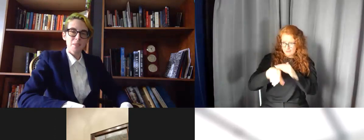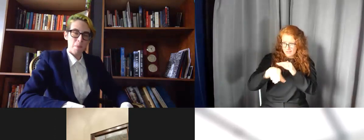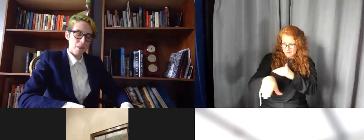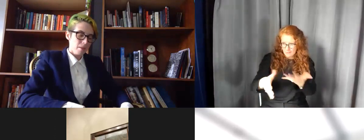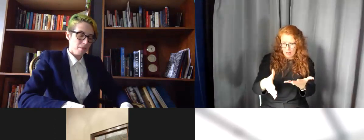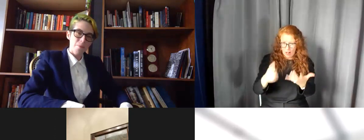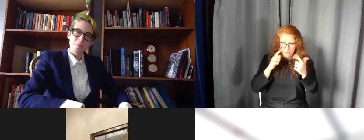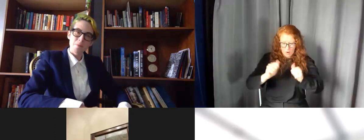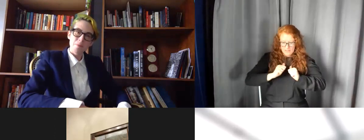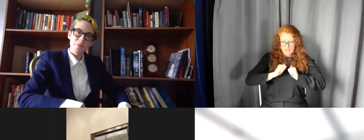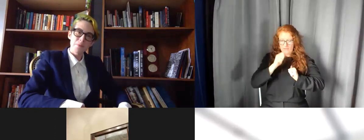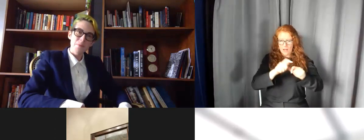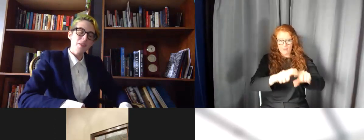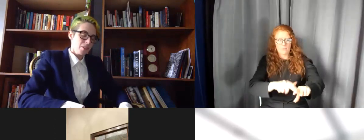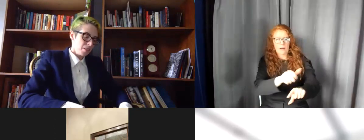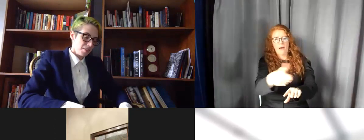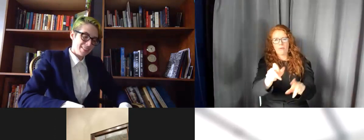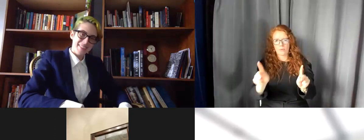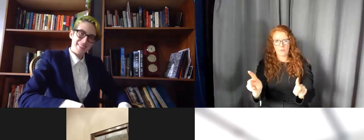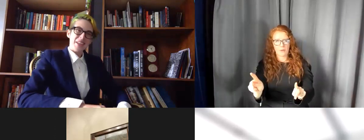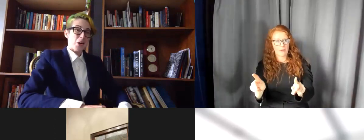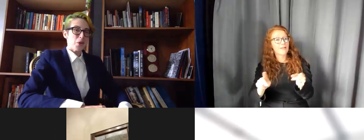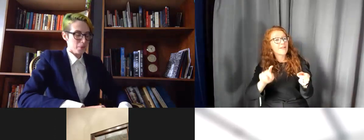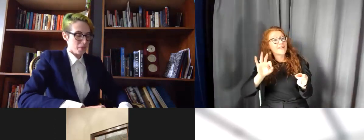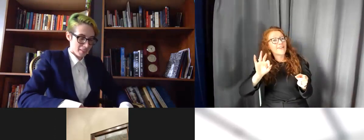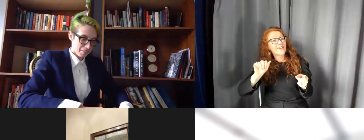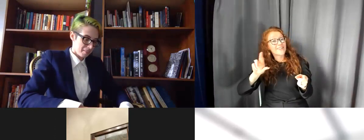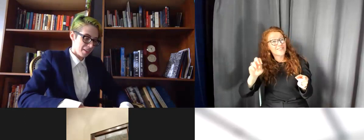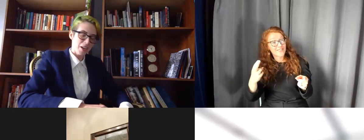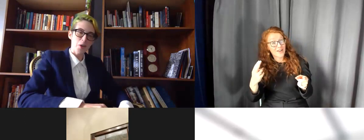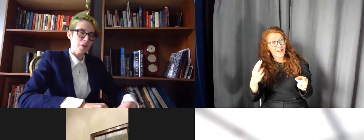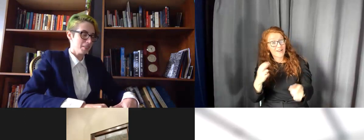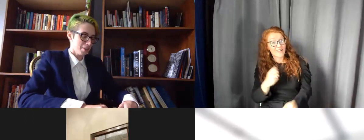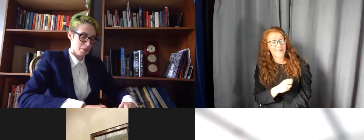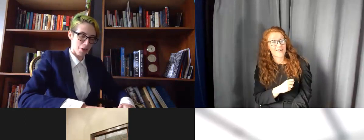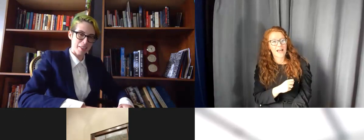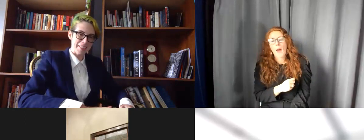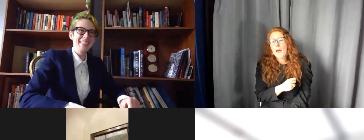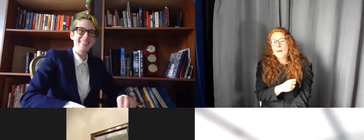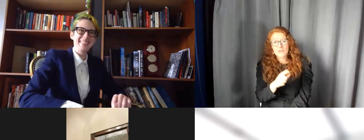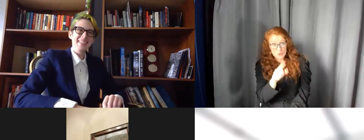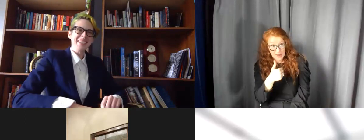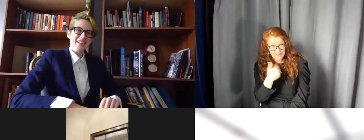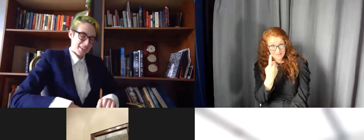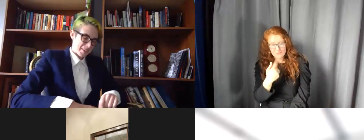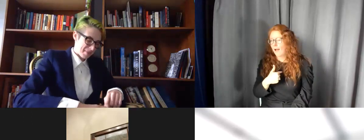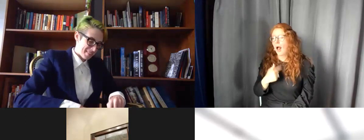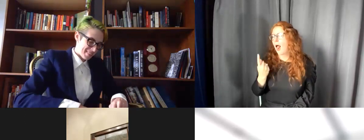Jordan Radford: What what are your thoughts. Yeah, if you have any. Oh, I I always have thoughts.